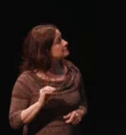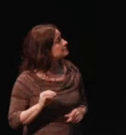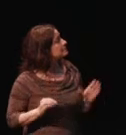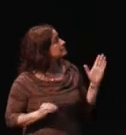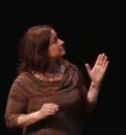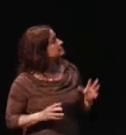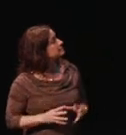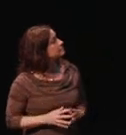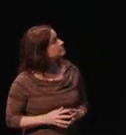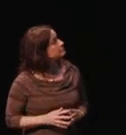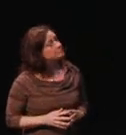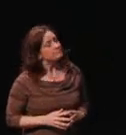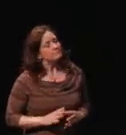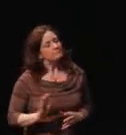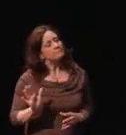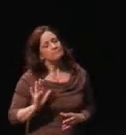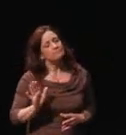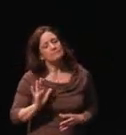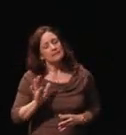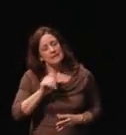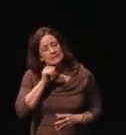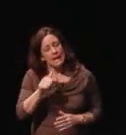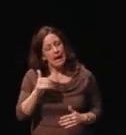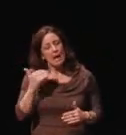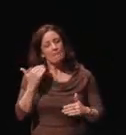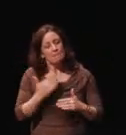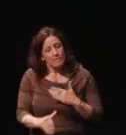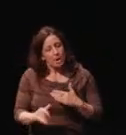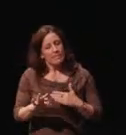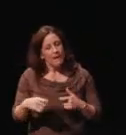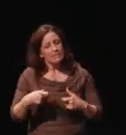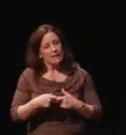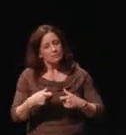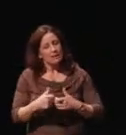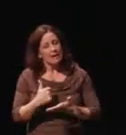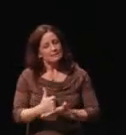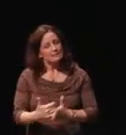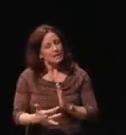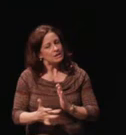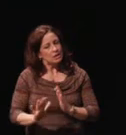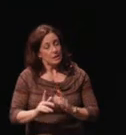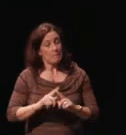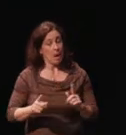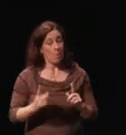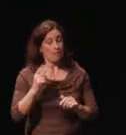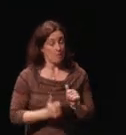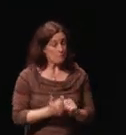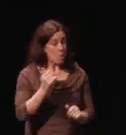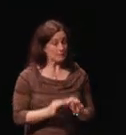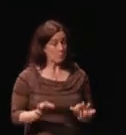the birth of Electronic Assistive Technology, but I think it was probably one of the most important moments in the history of it.